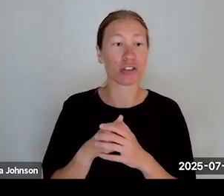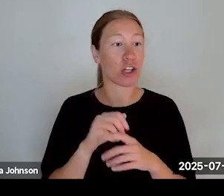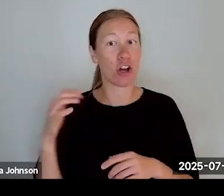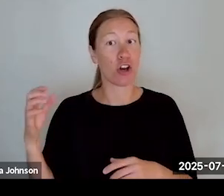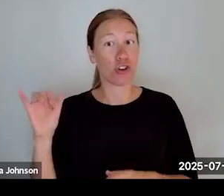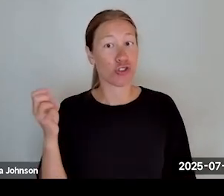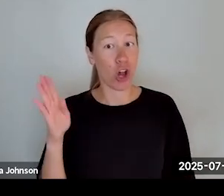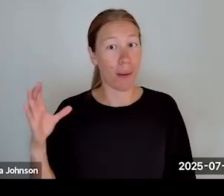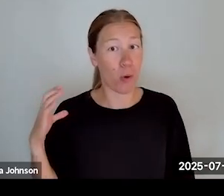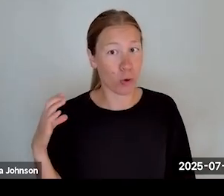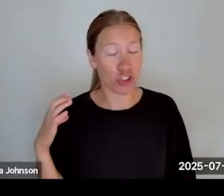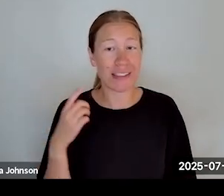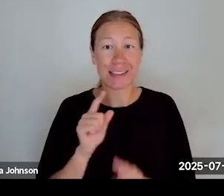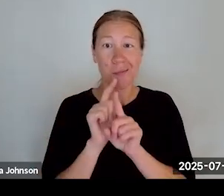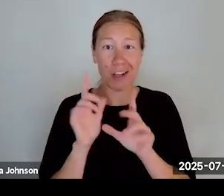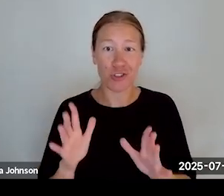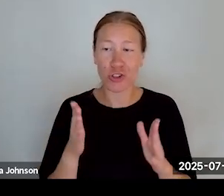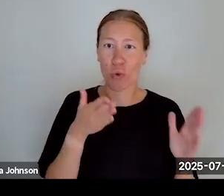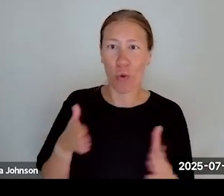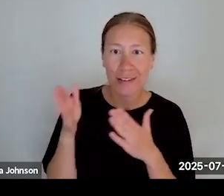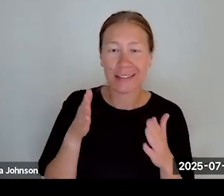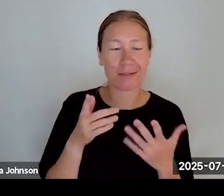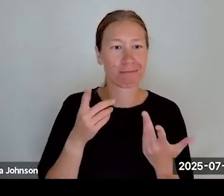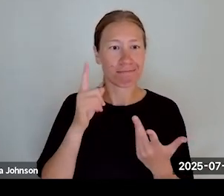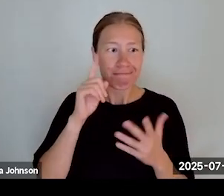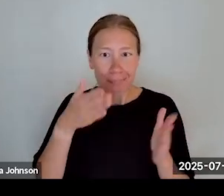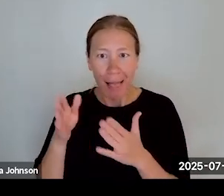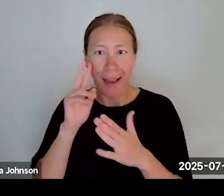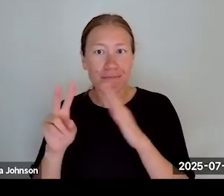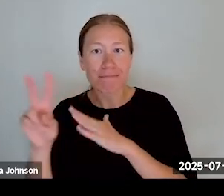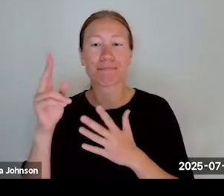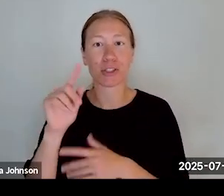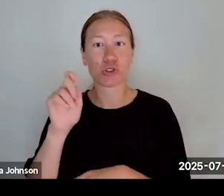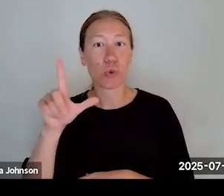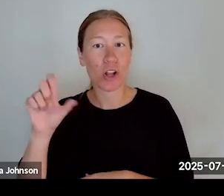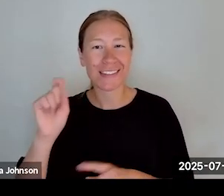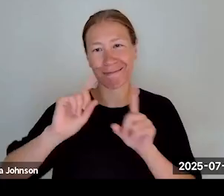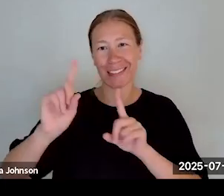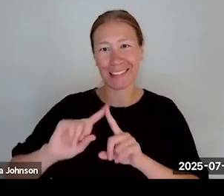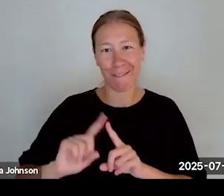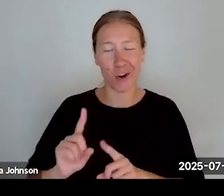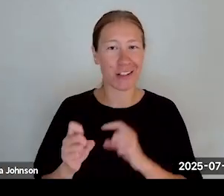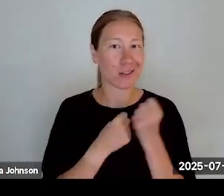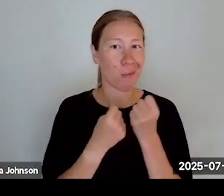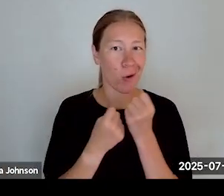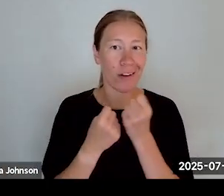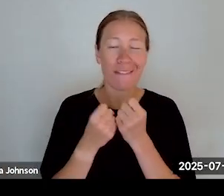they can use organizational tools or planning tools, and have access to a variety of different supportive software programs.